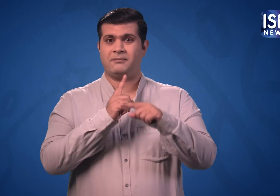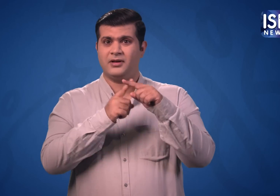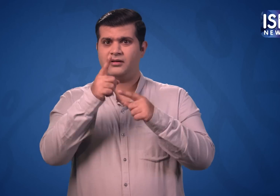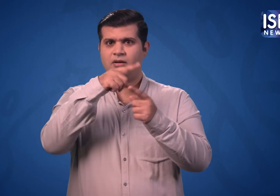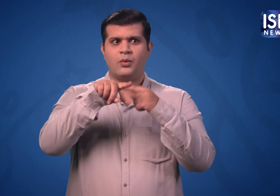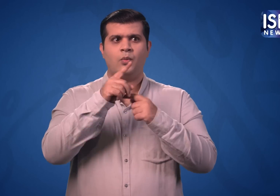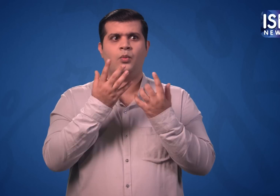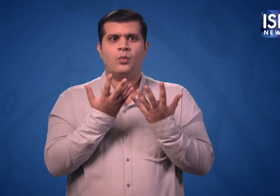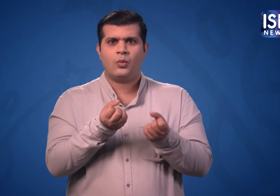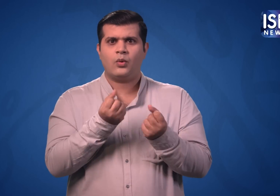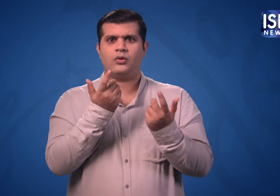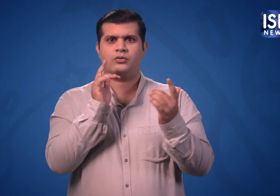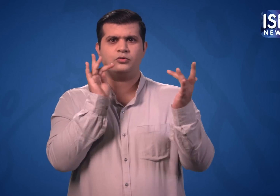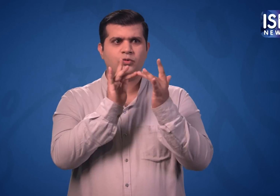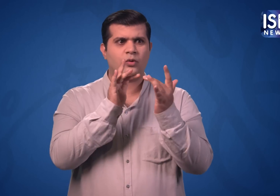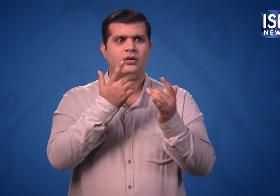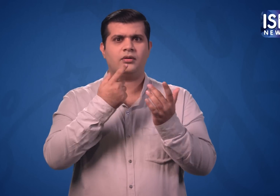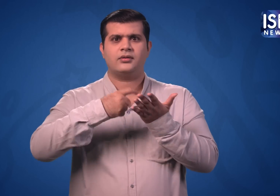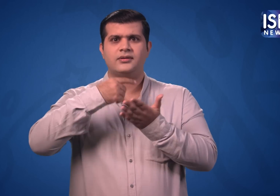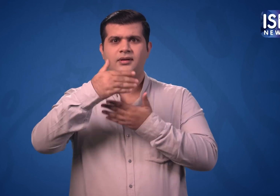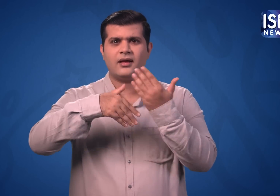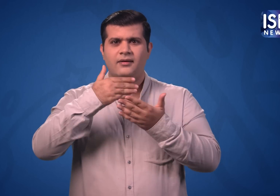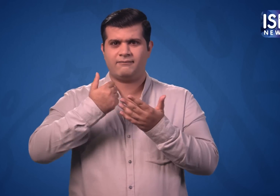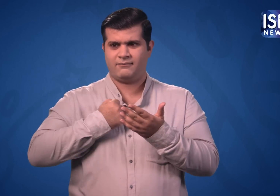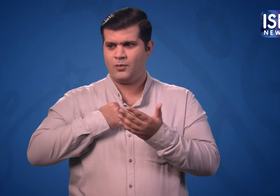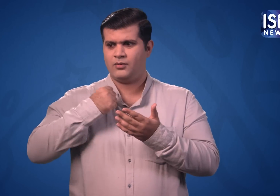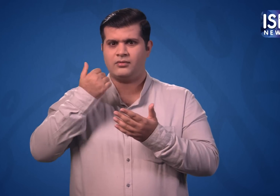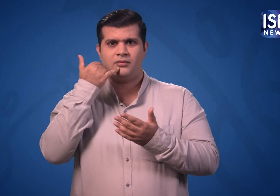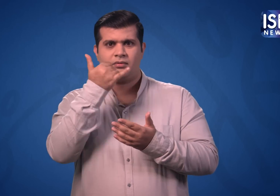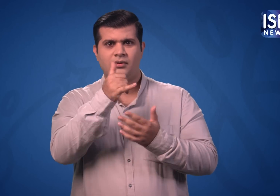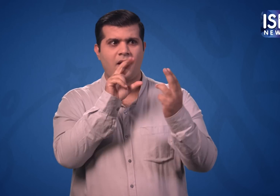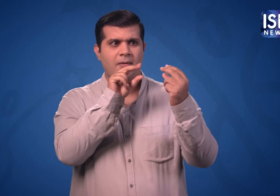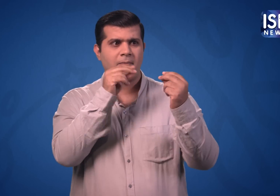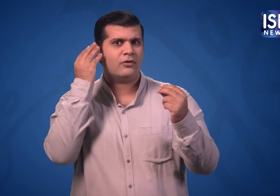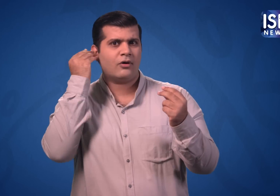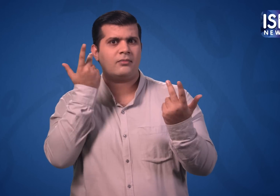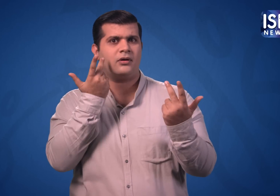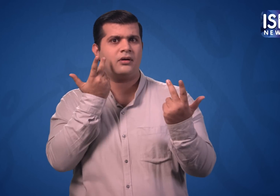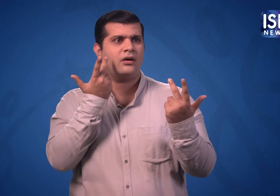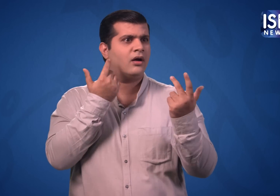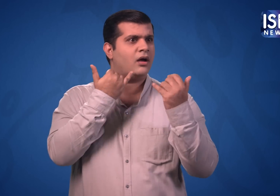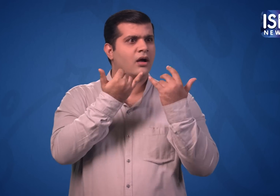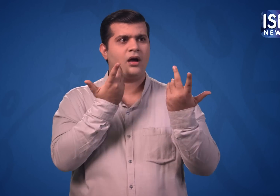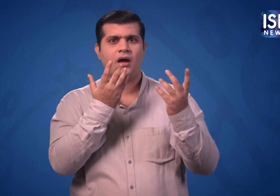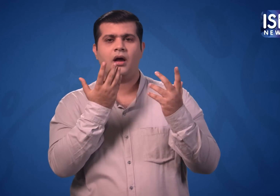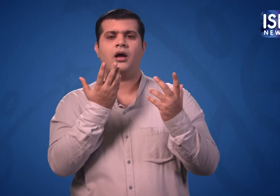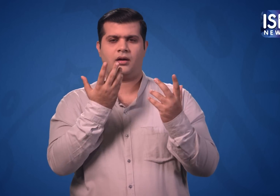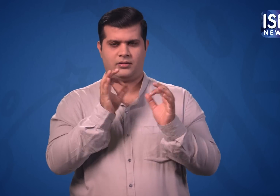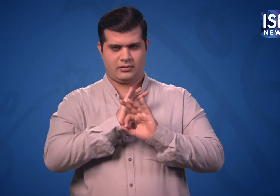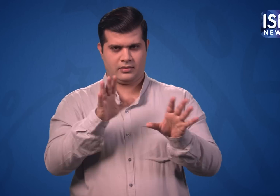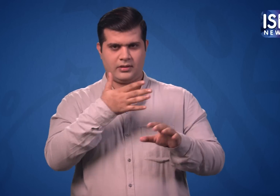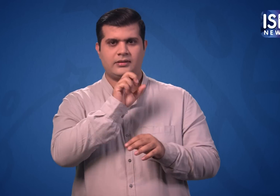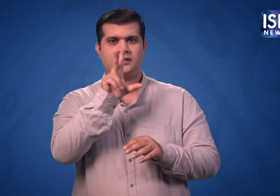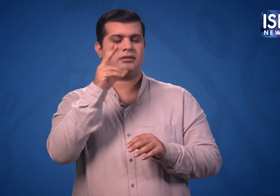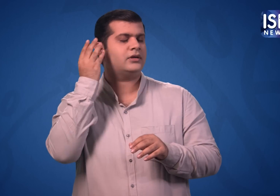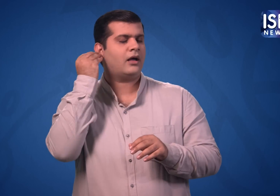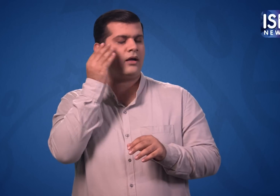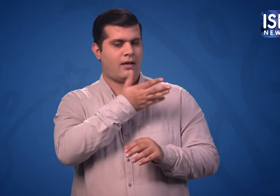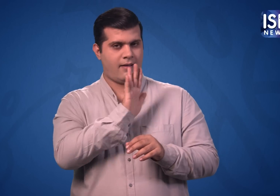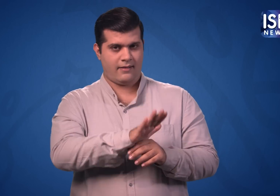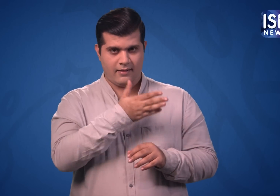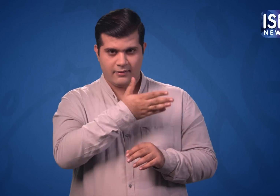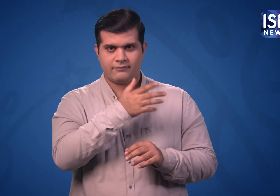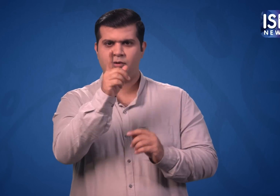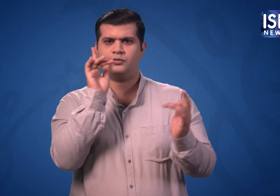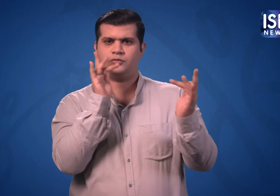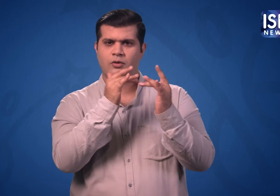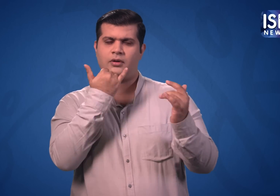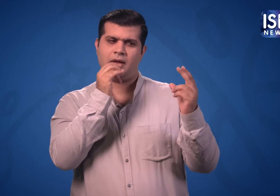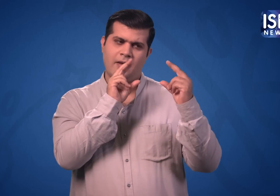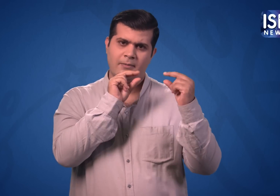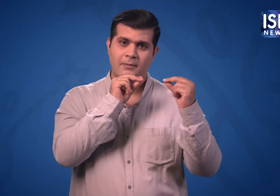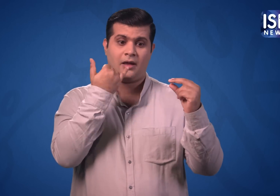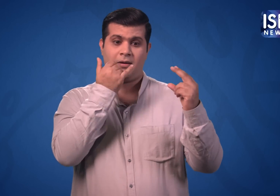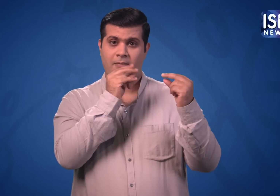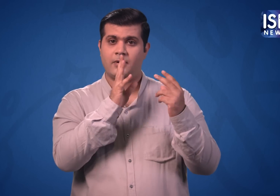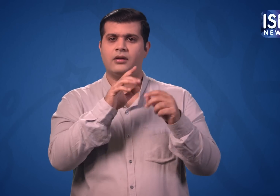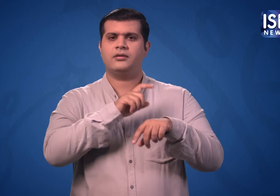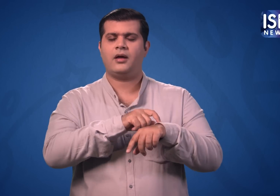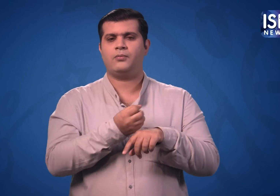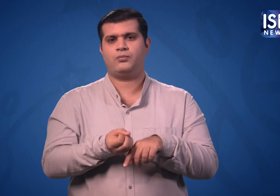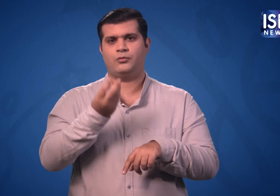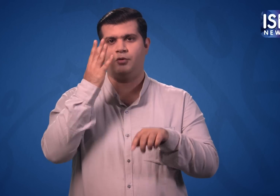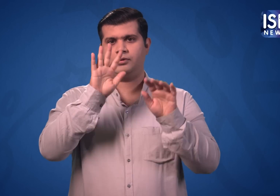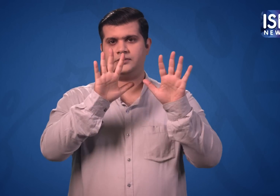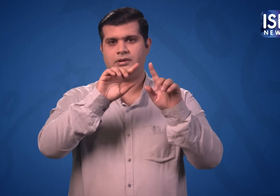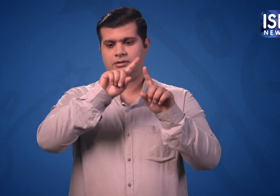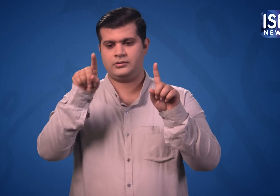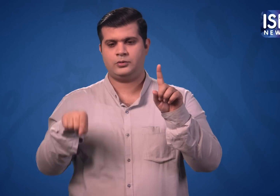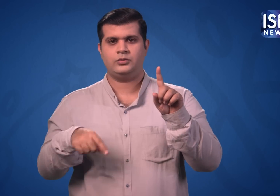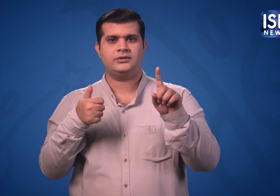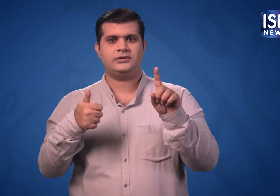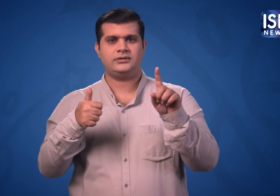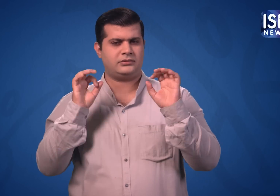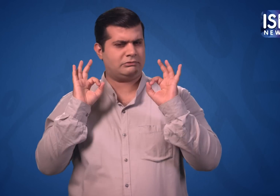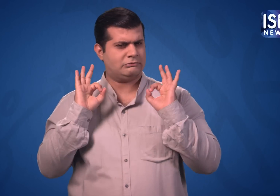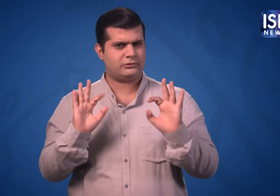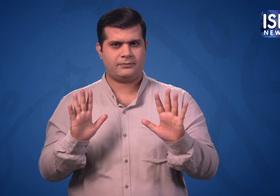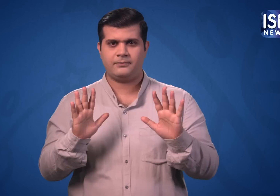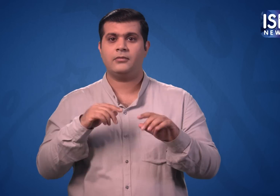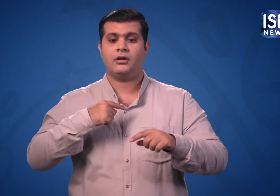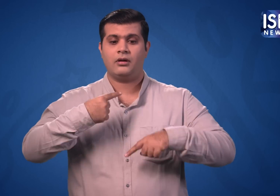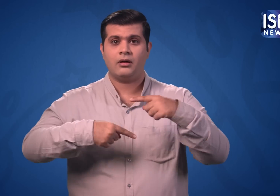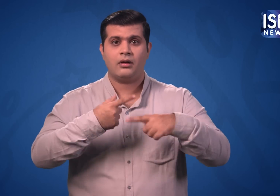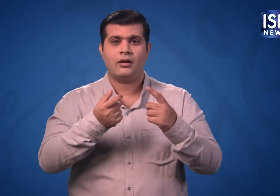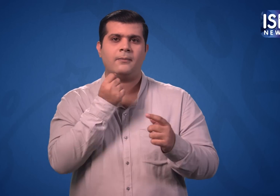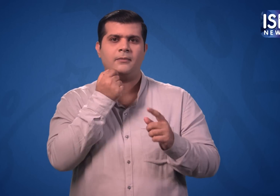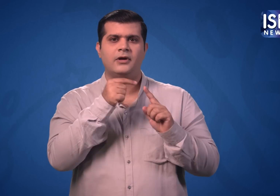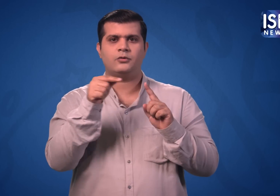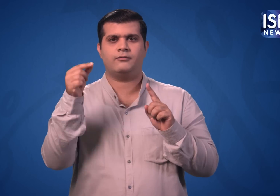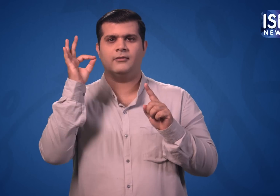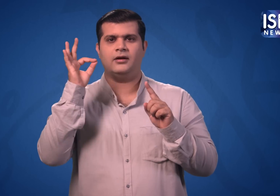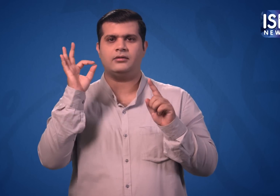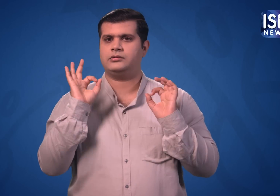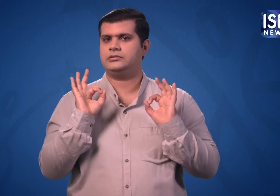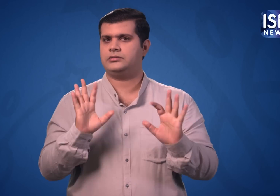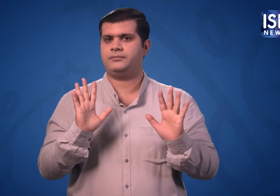Hearing parents & relatives can call DEEDS from 10.00am-6.00pm between Monday - Friday.